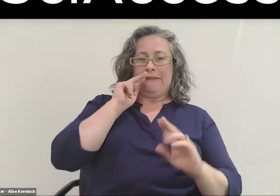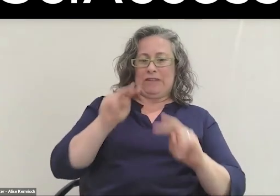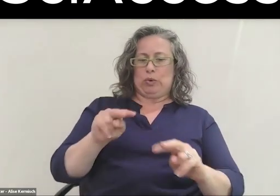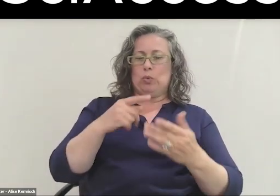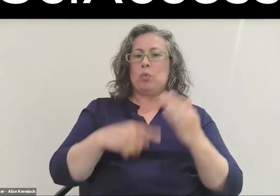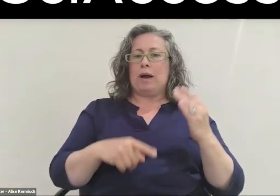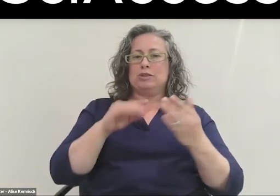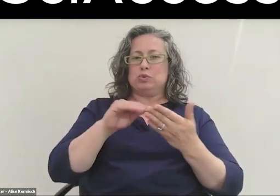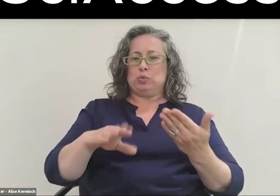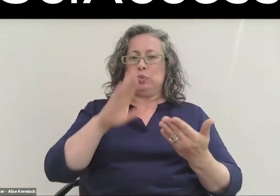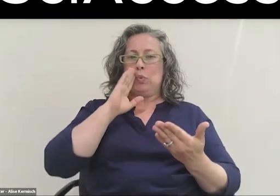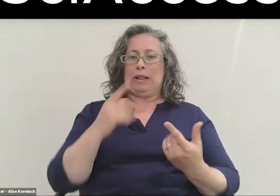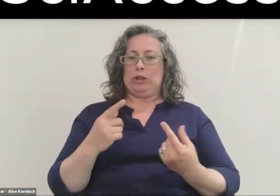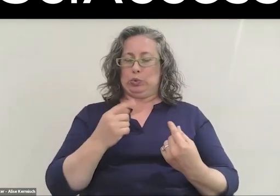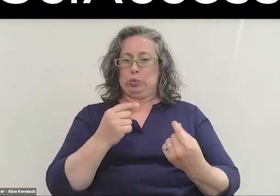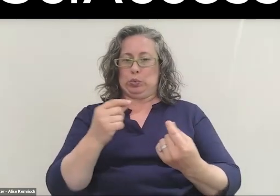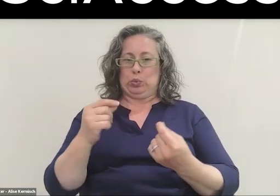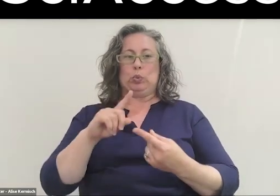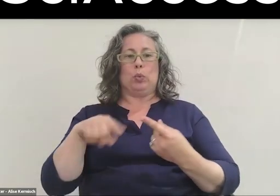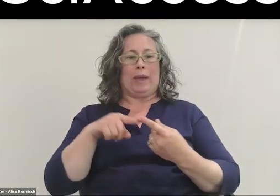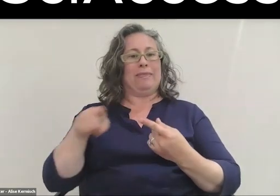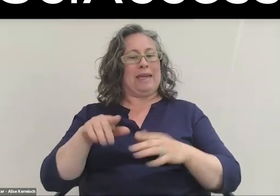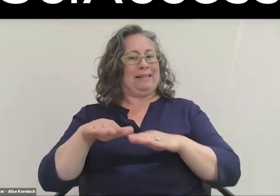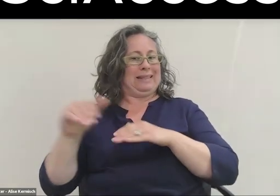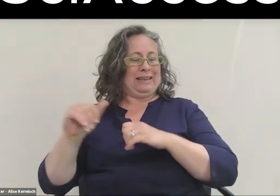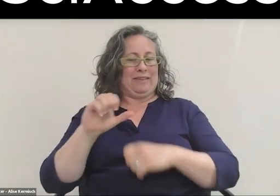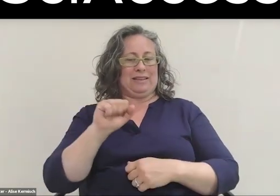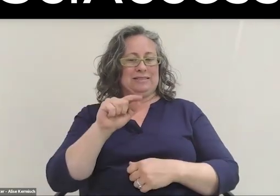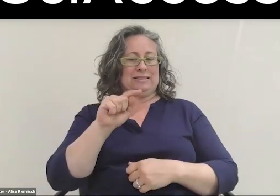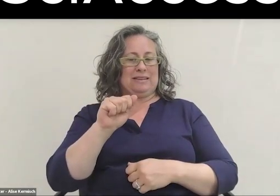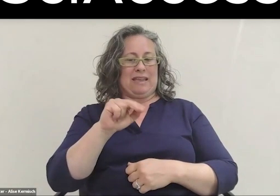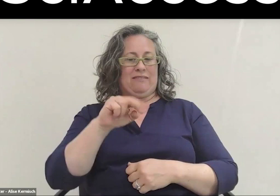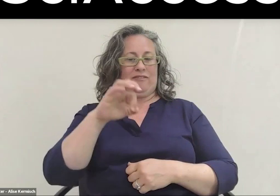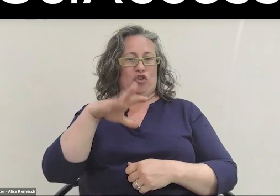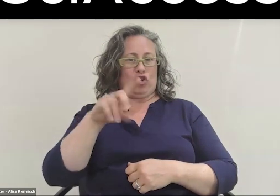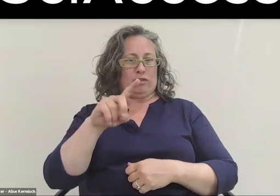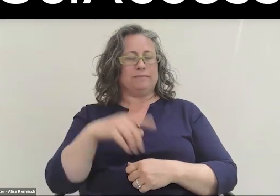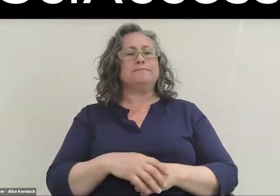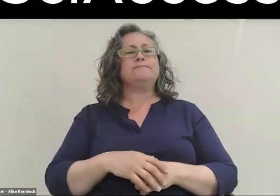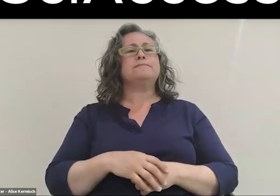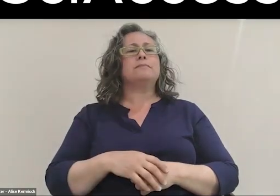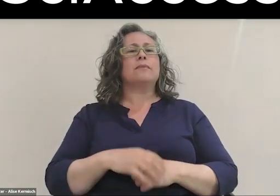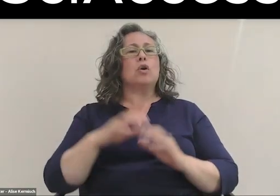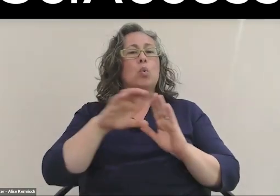are going to be doing once they get out of Stanford. The core structure is twice